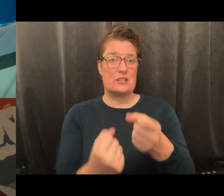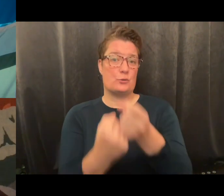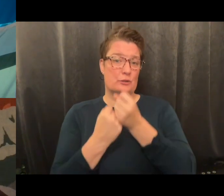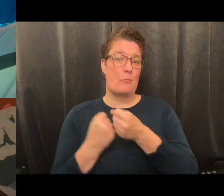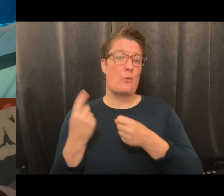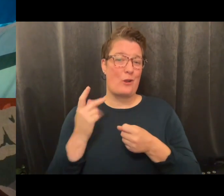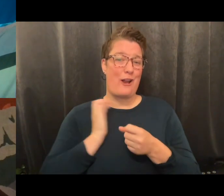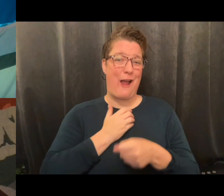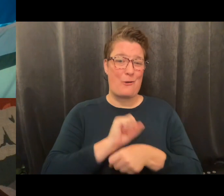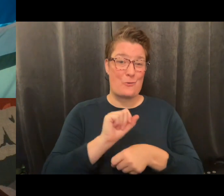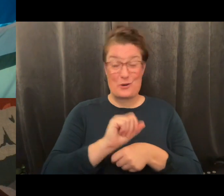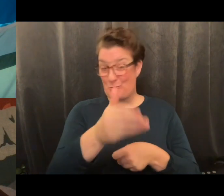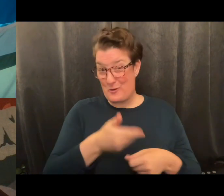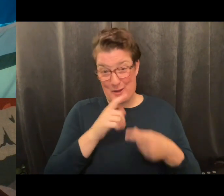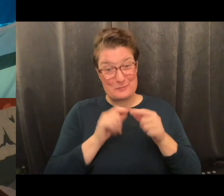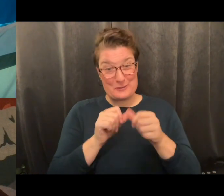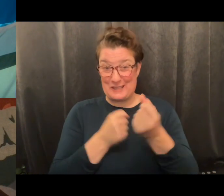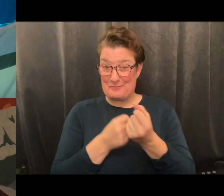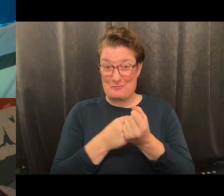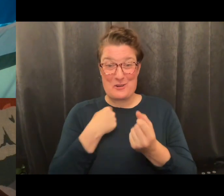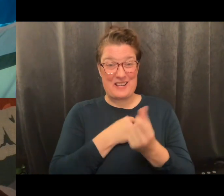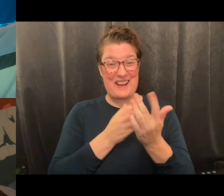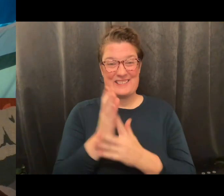also go buy the 5784 planner.